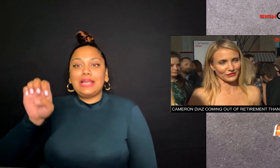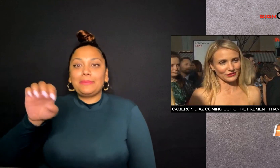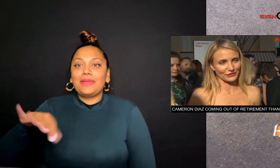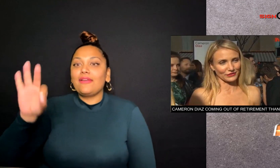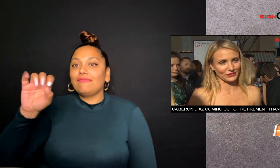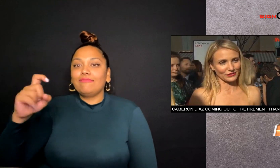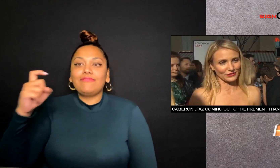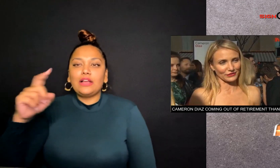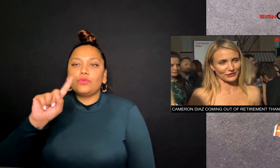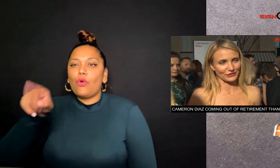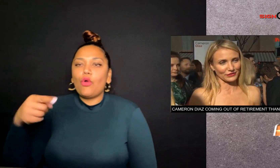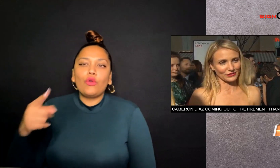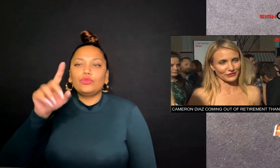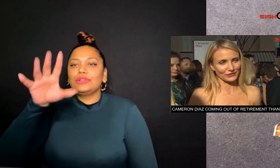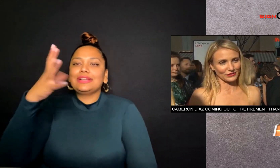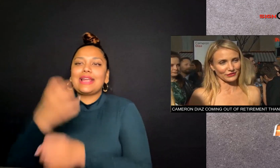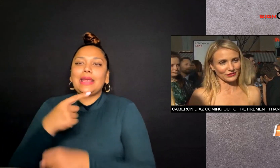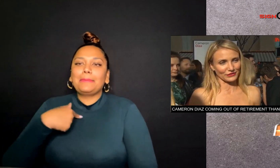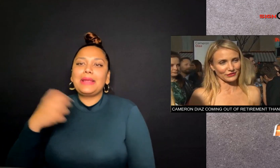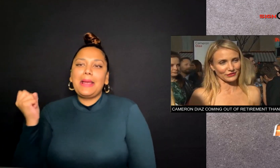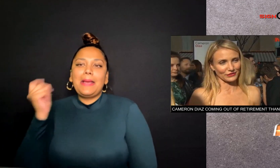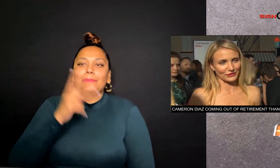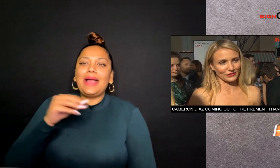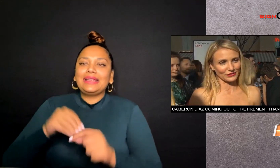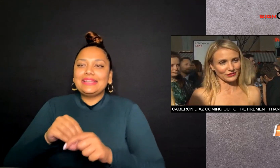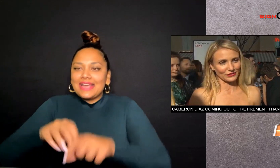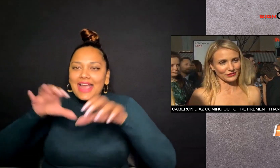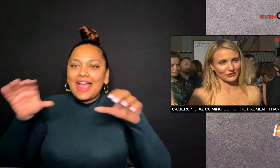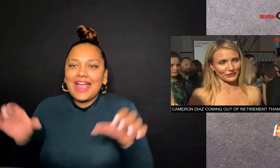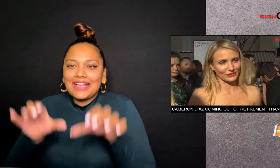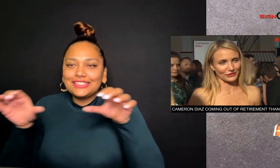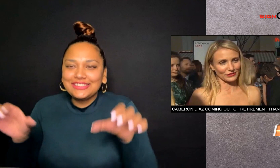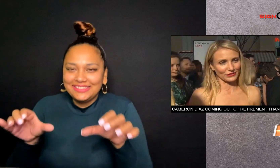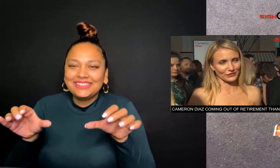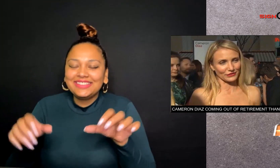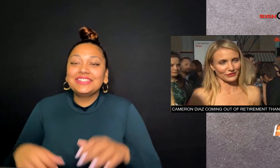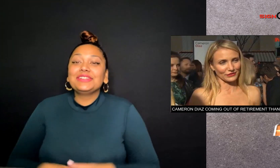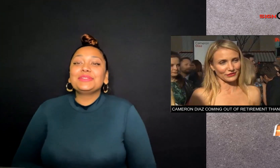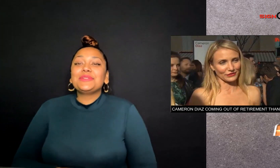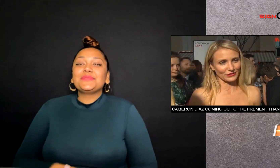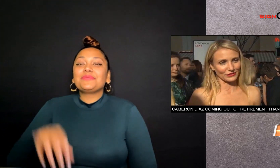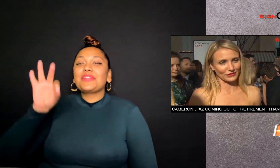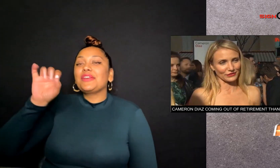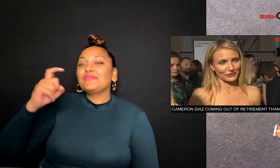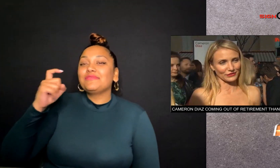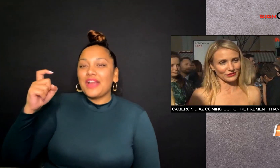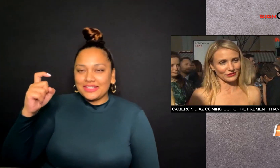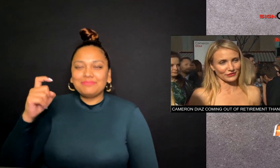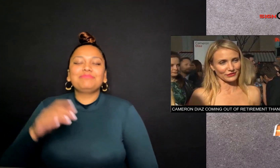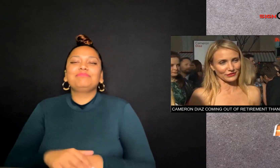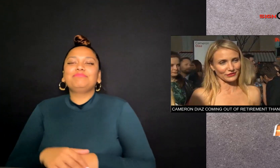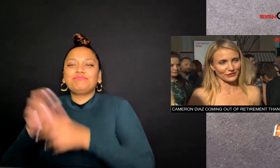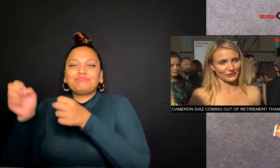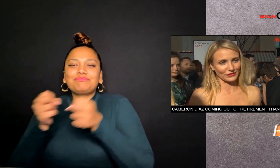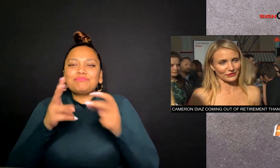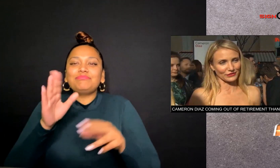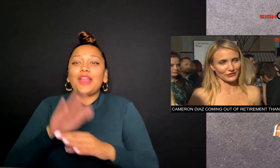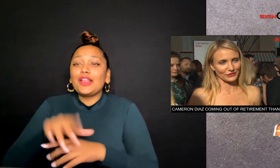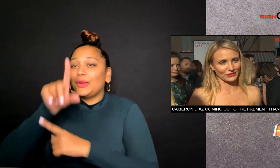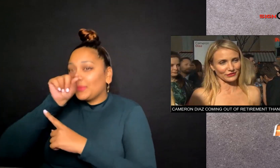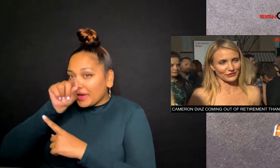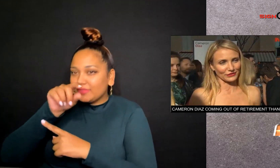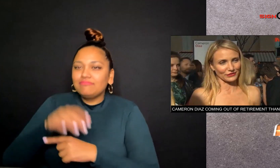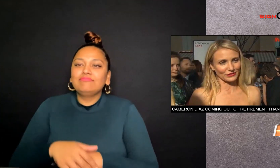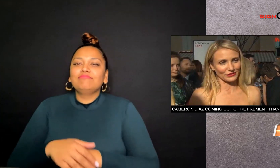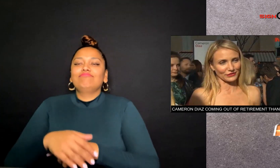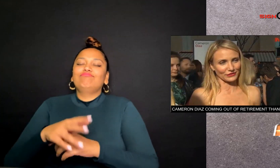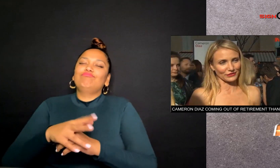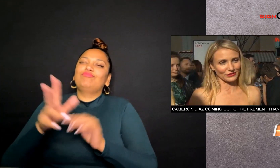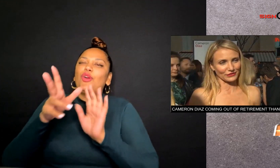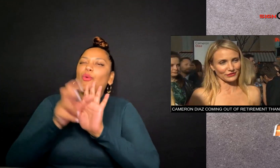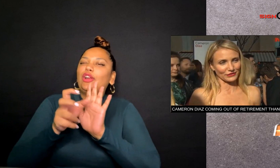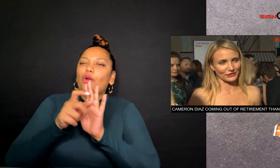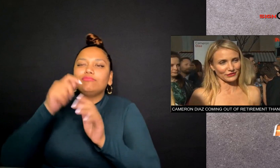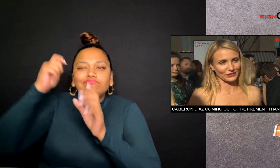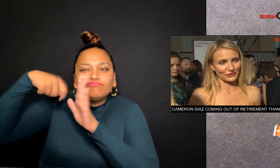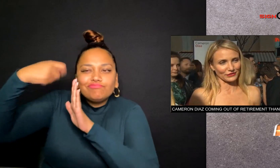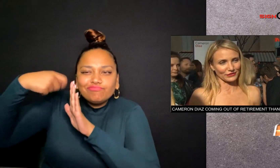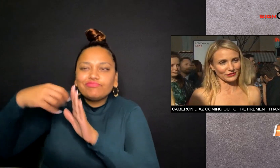Foxx only you could get me back in action Foxx also tweeted out a recording of himself